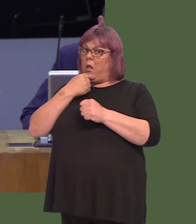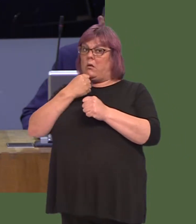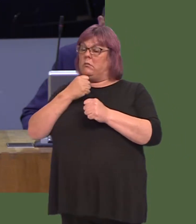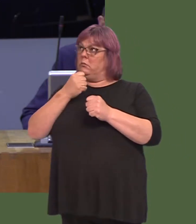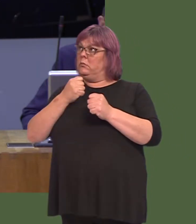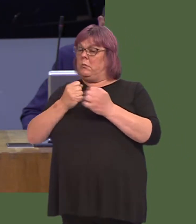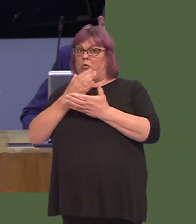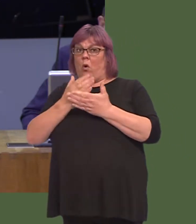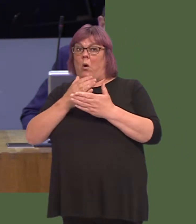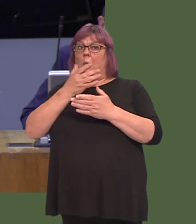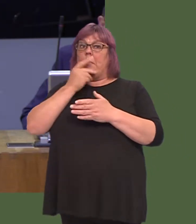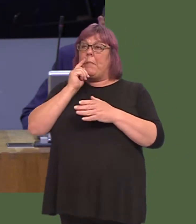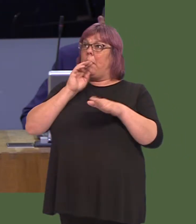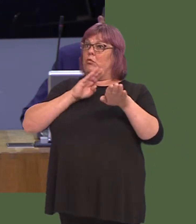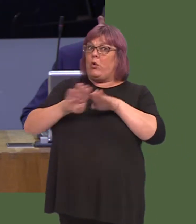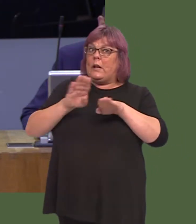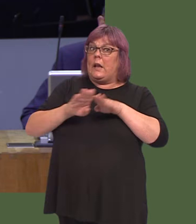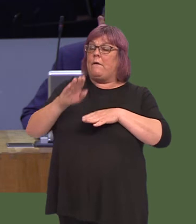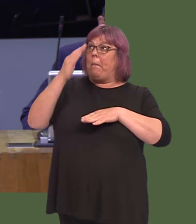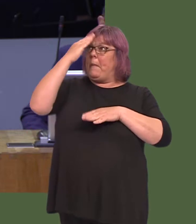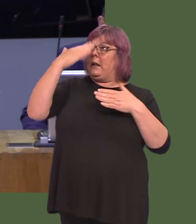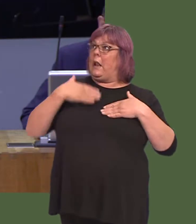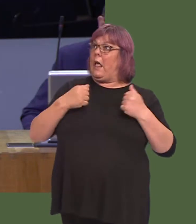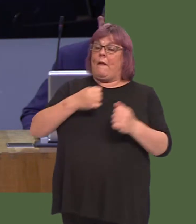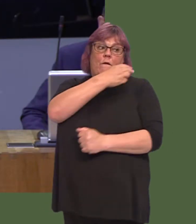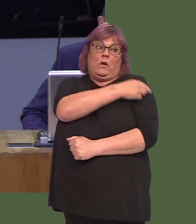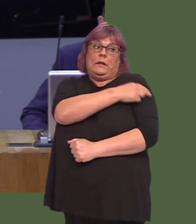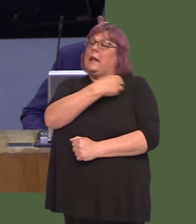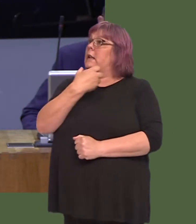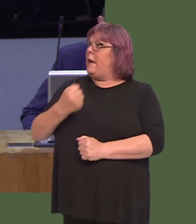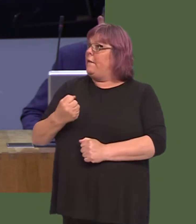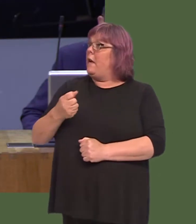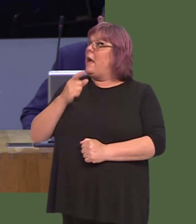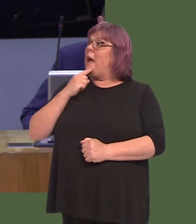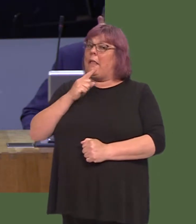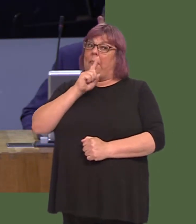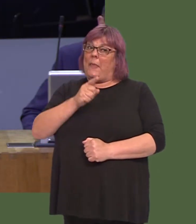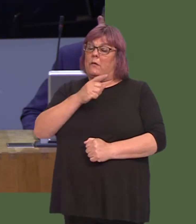are trained as mental health first aiders, and will you look at adding the training to